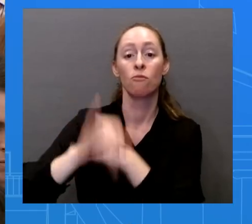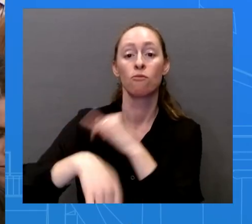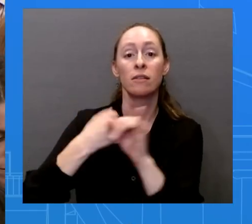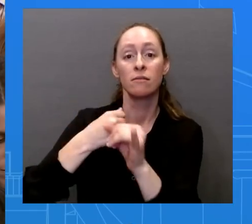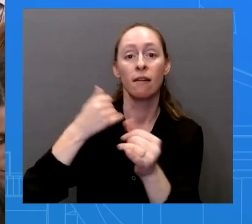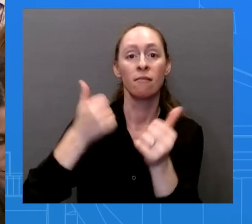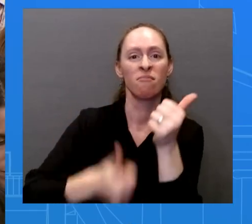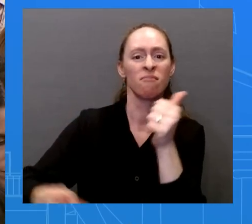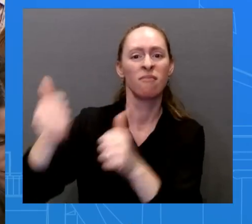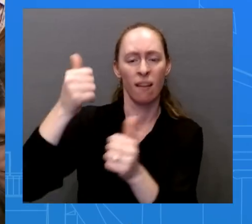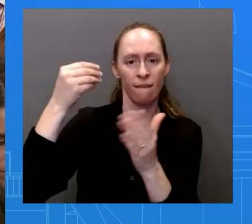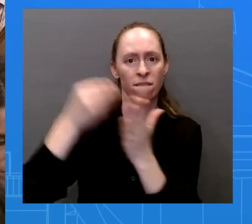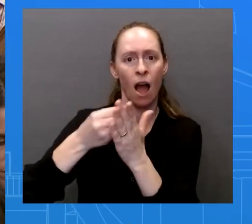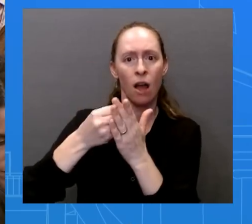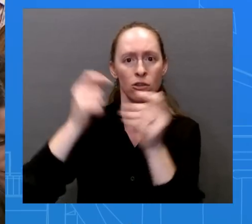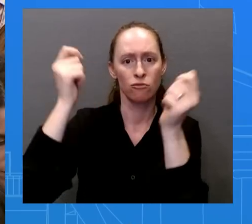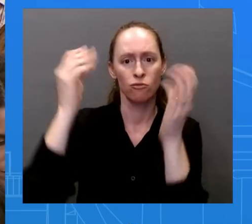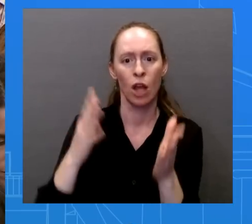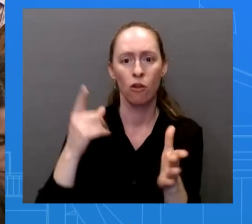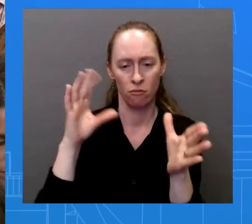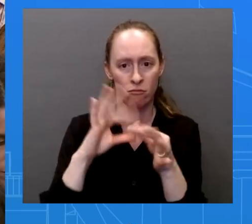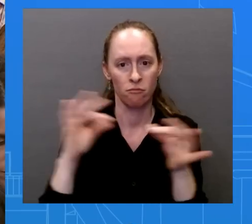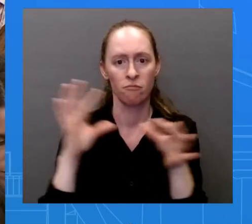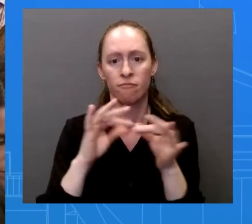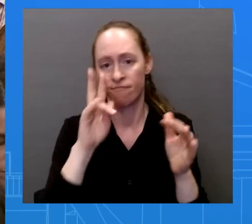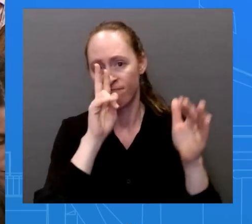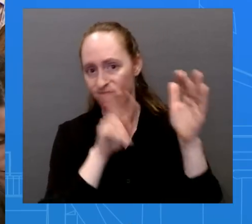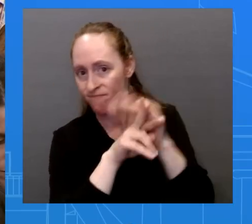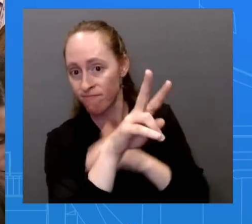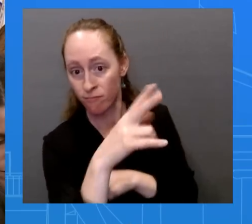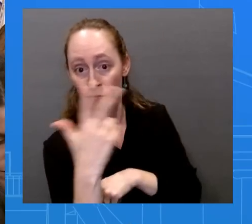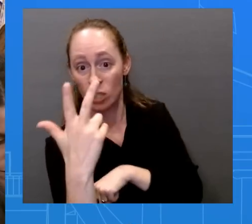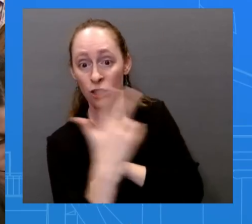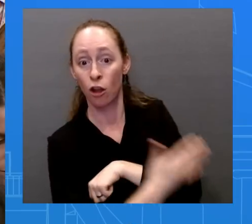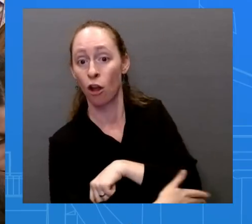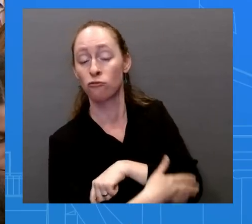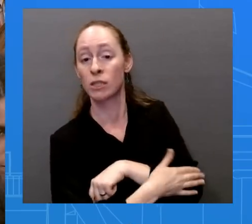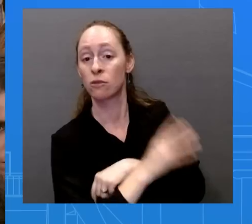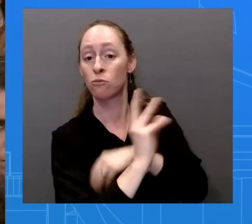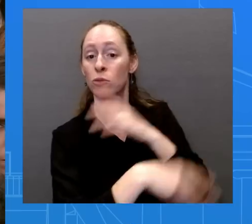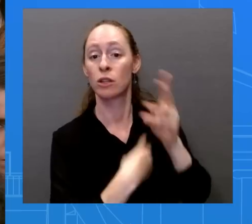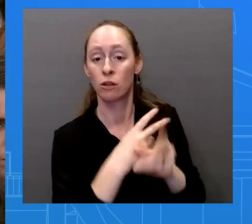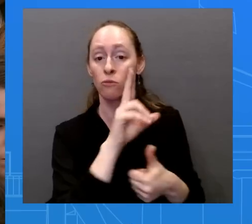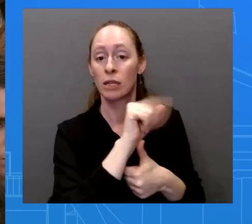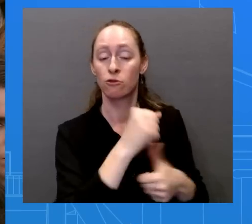the U.S., China, and eurozone -- will stall next year. Does the President bear any responsibility